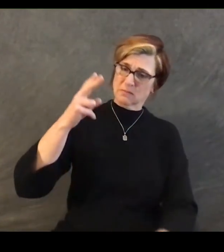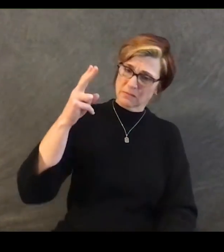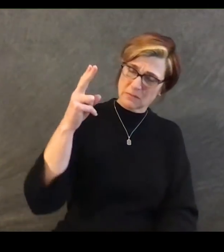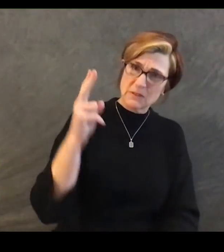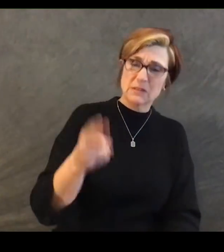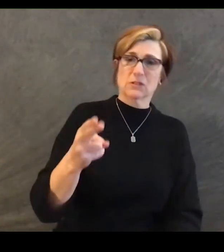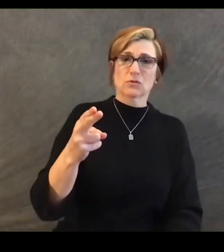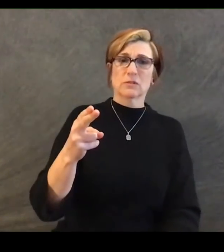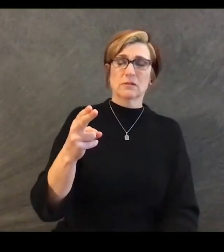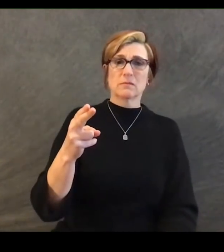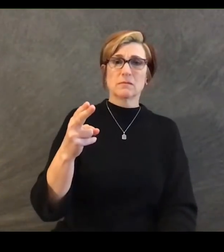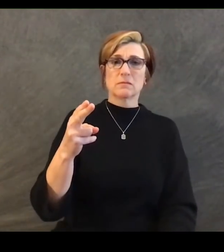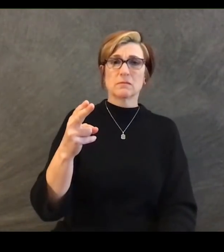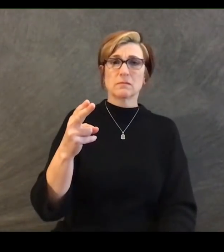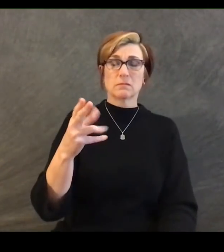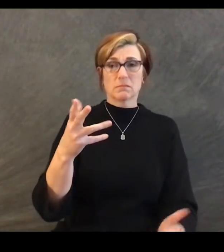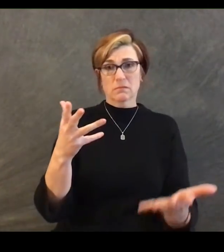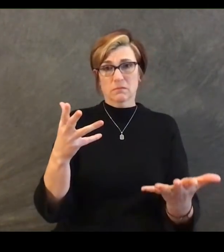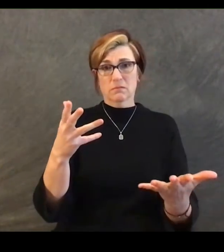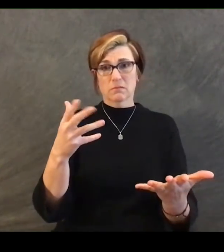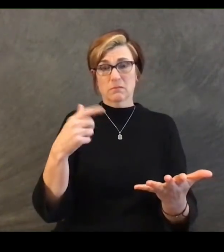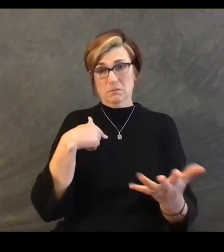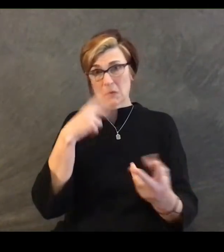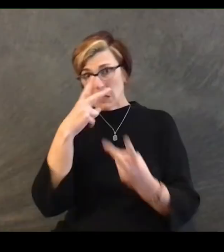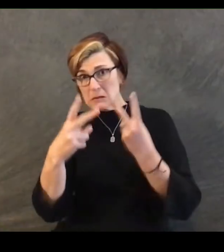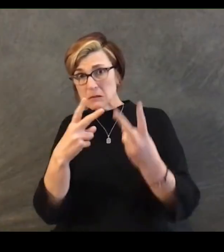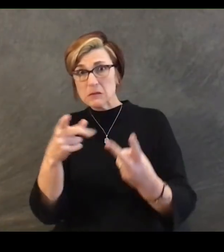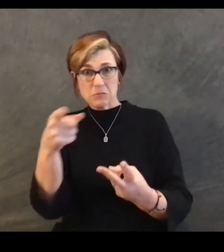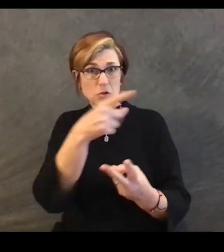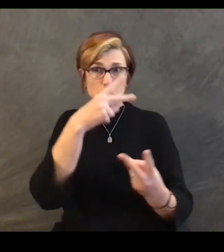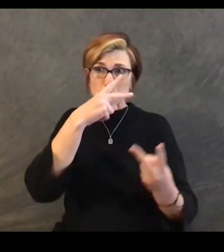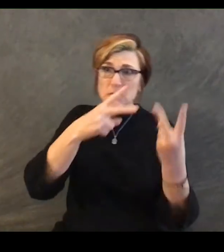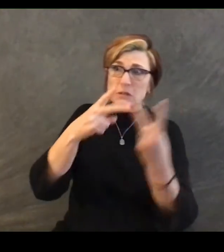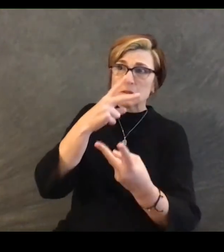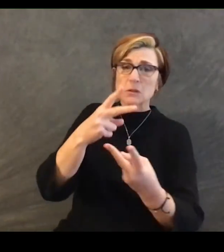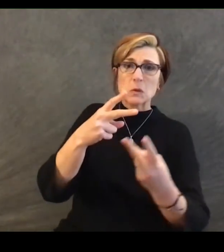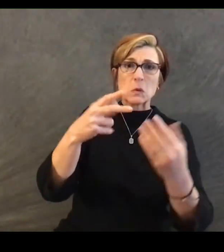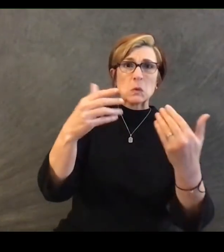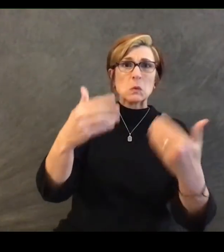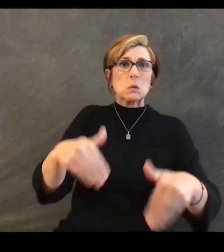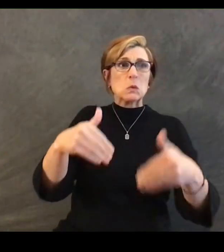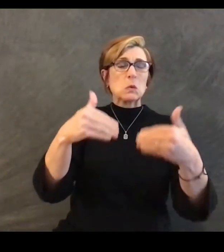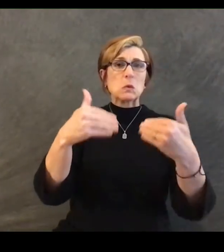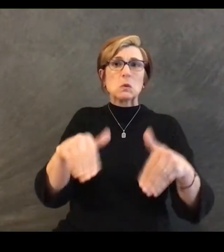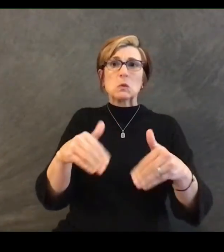probably better than most we're at war with a deadly virus success in this